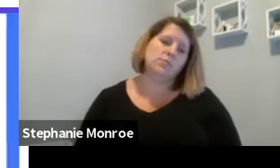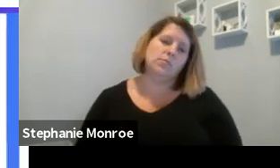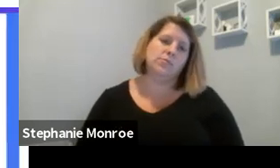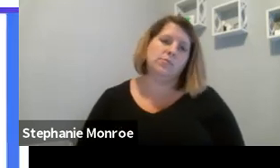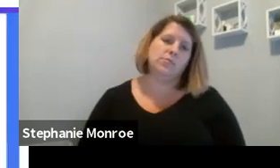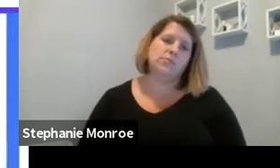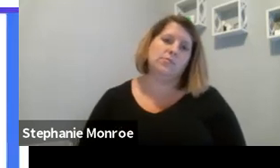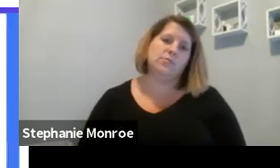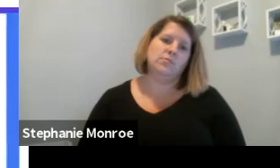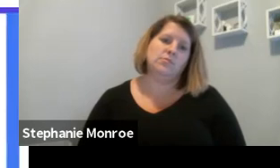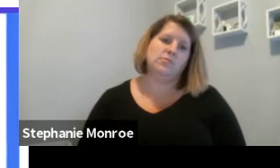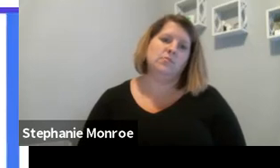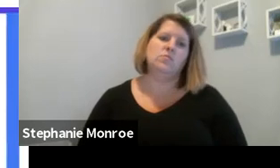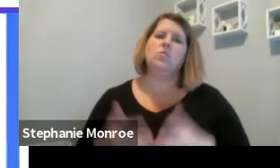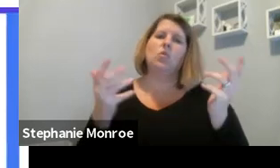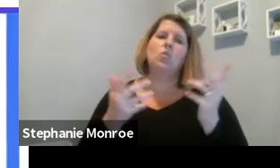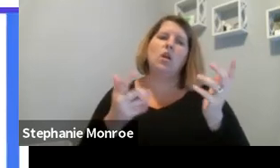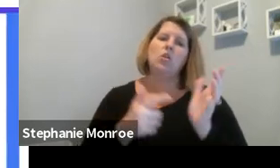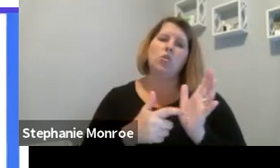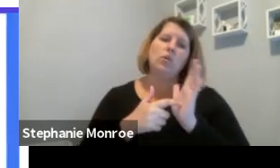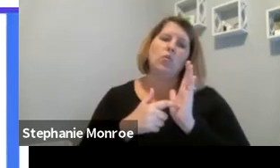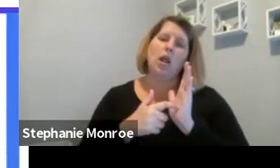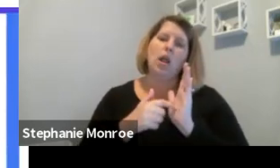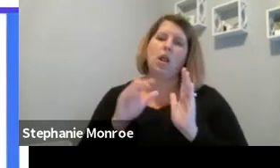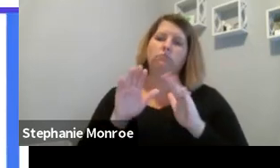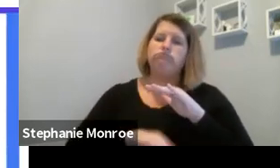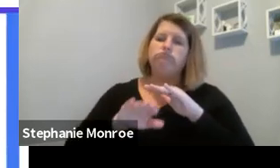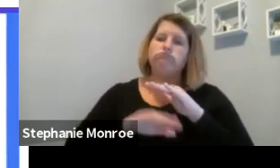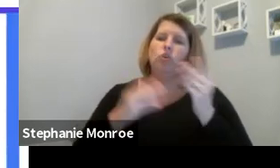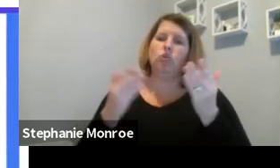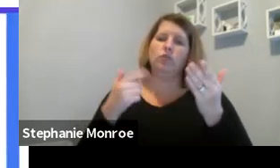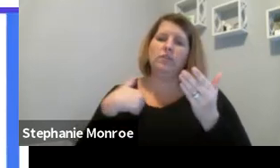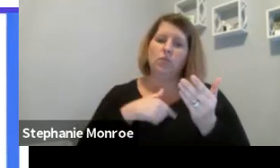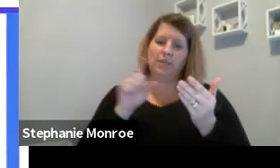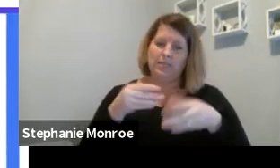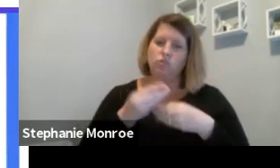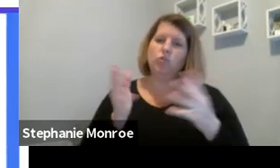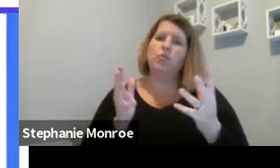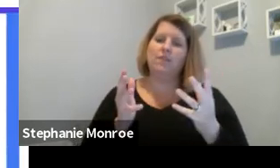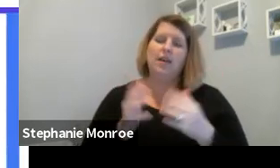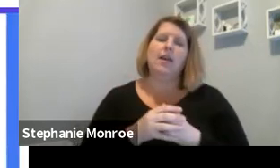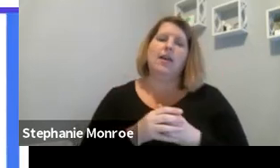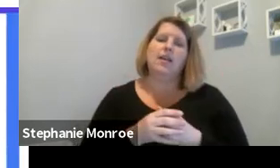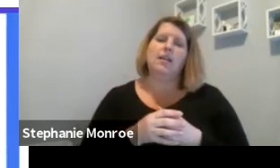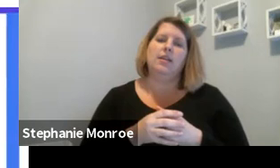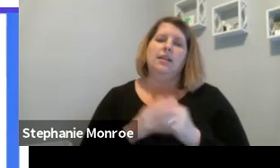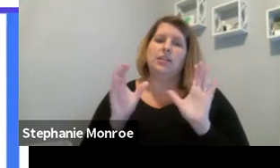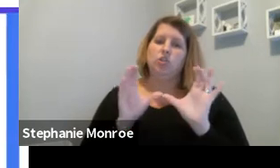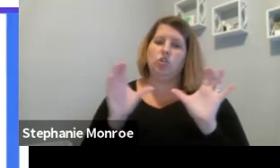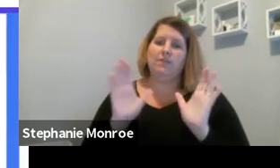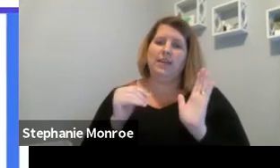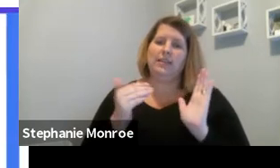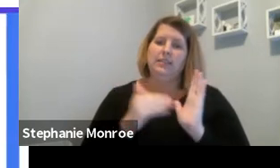What are the required core services that we need to provide as a certified center?